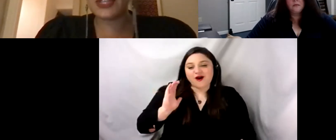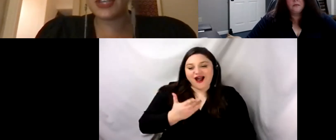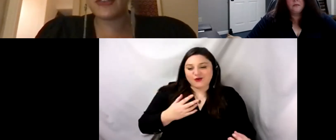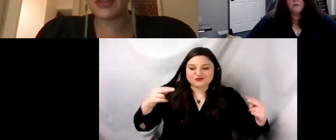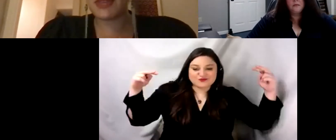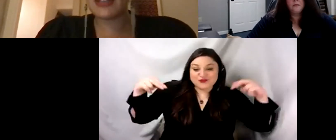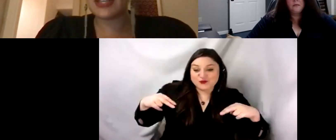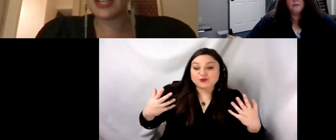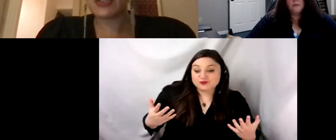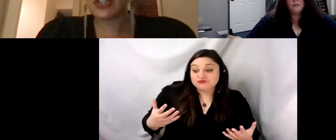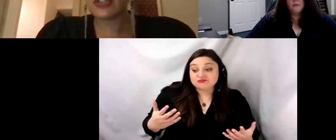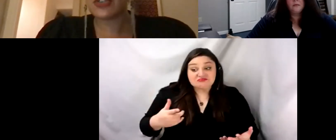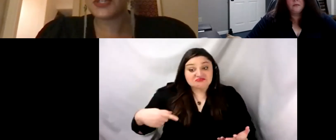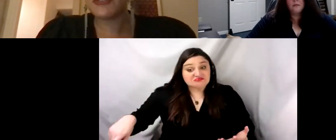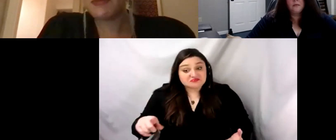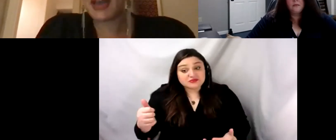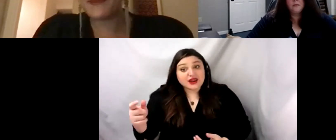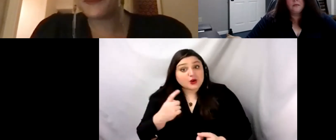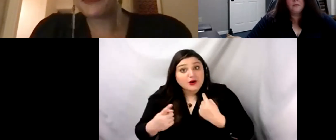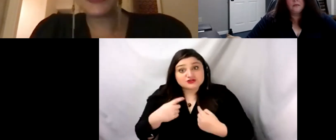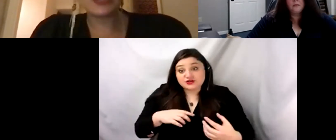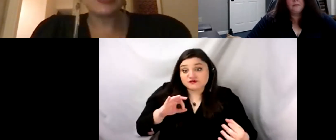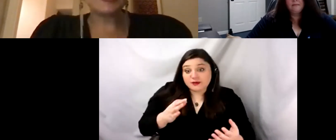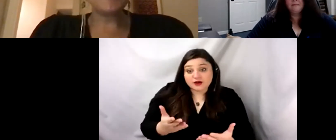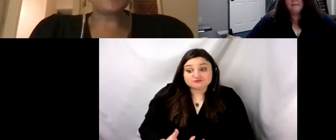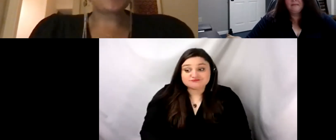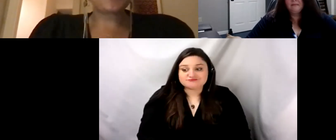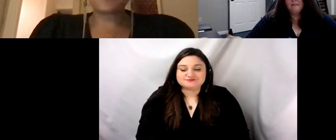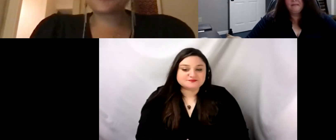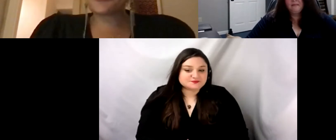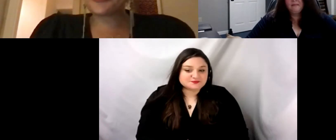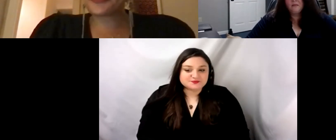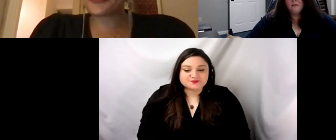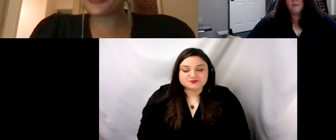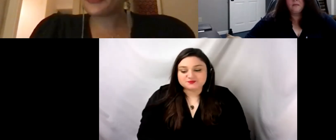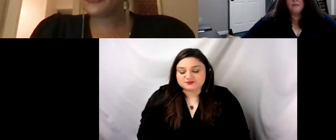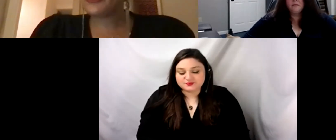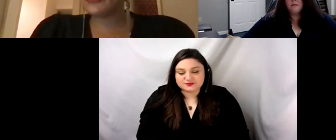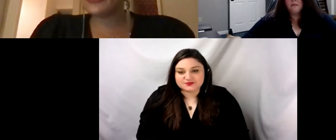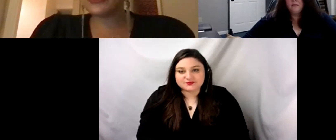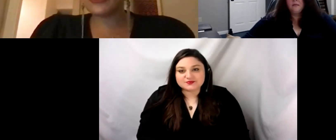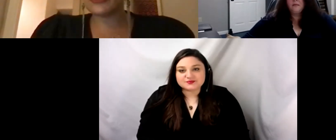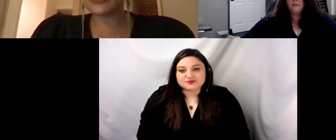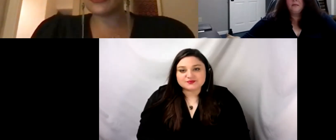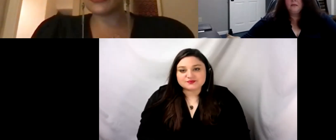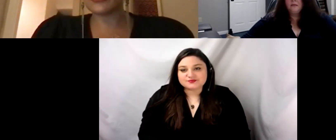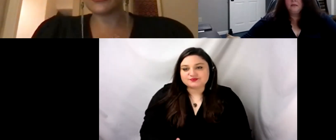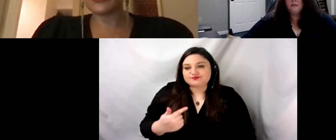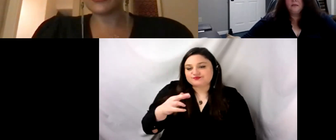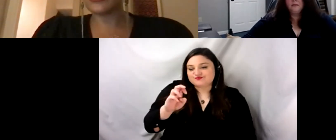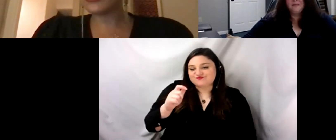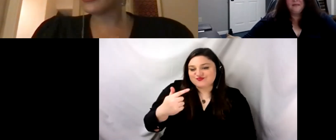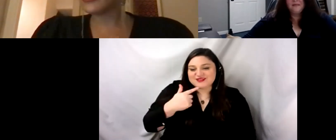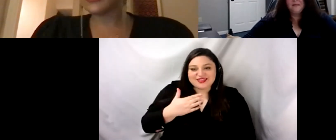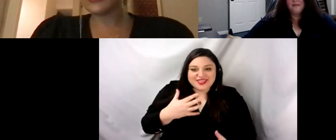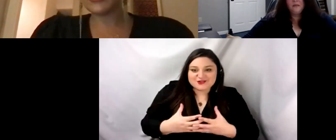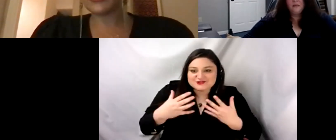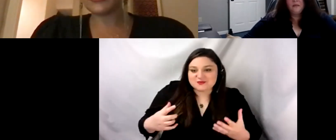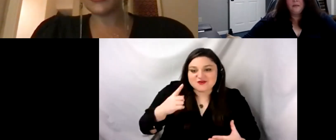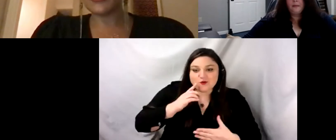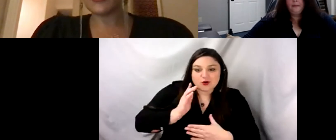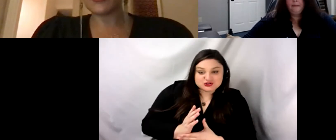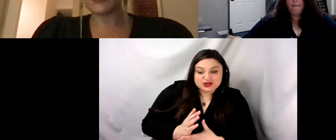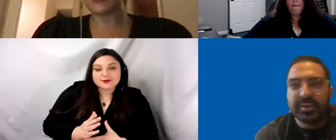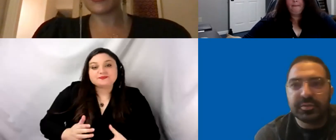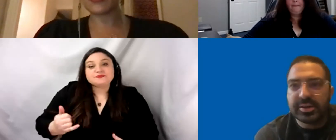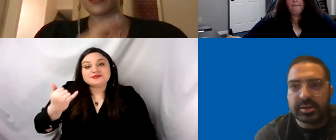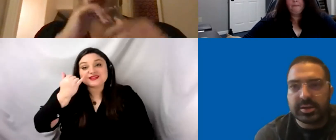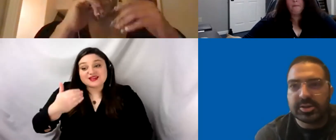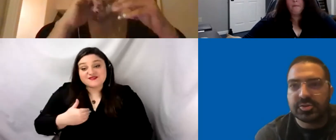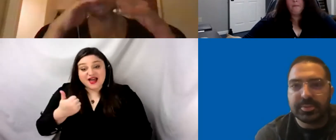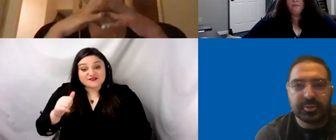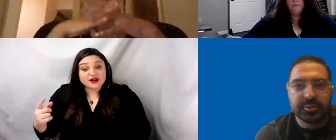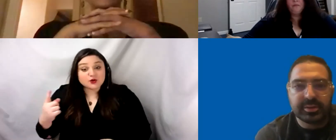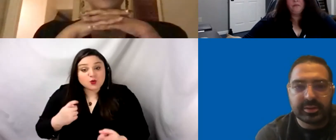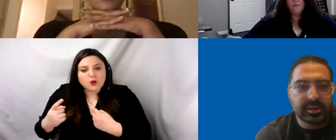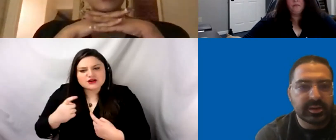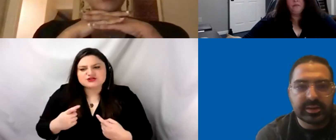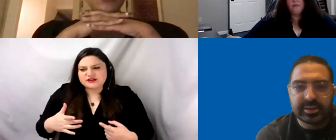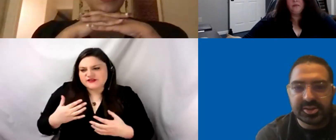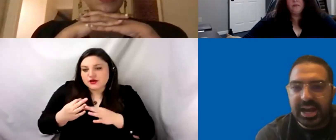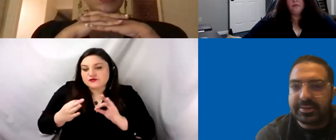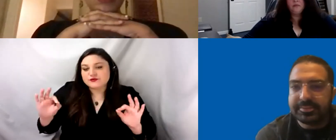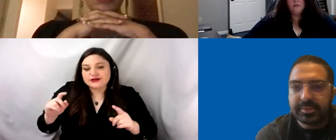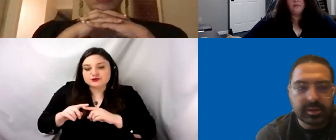or feedback.